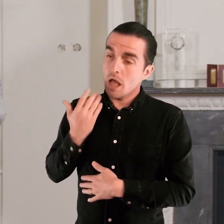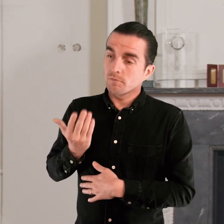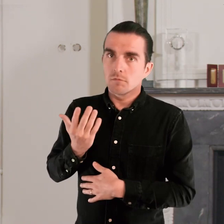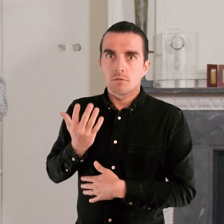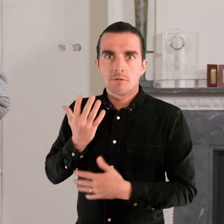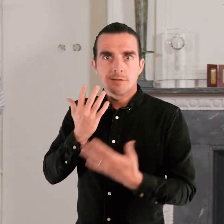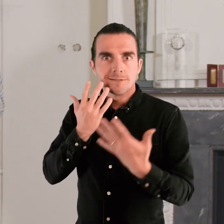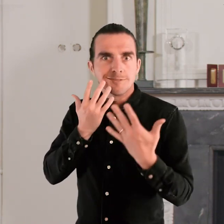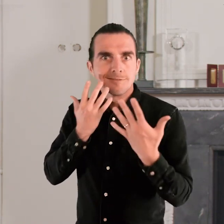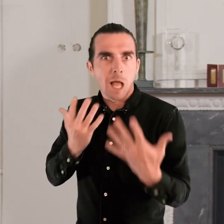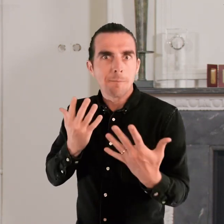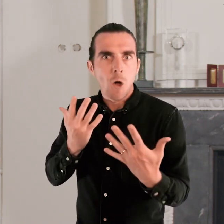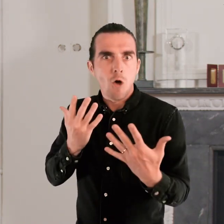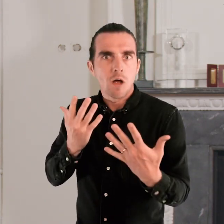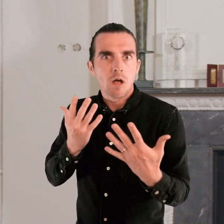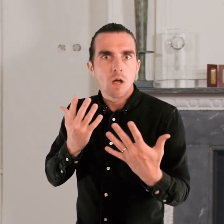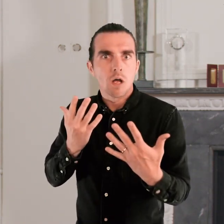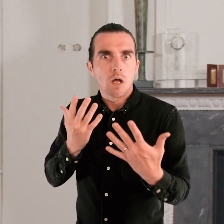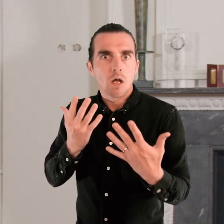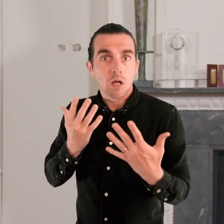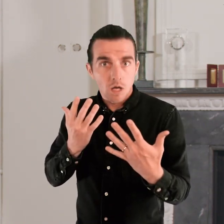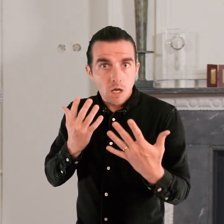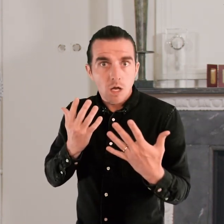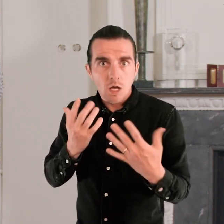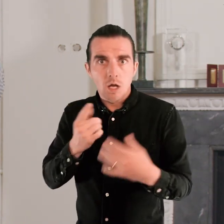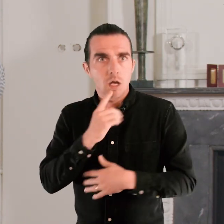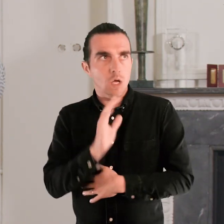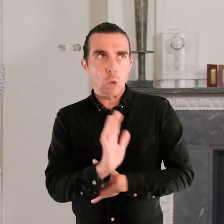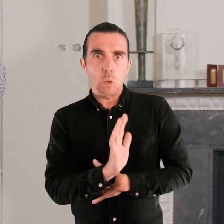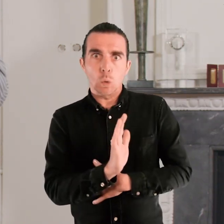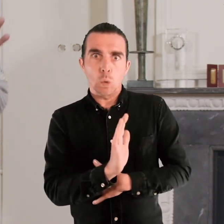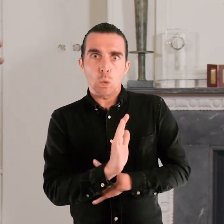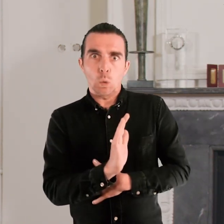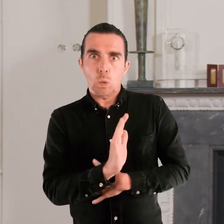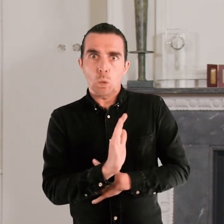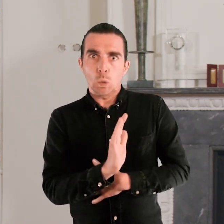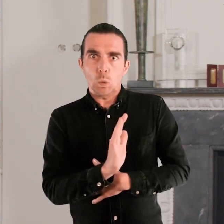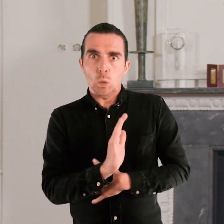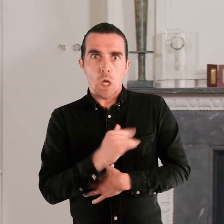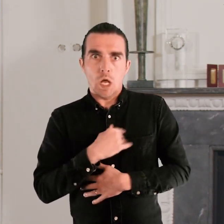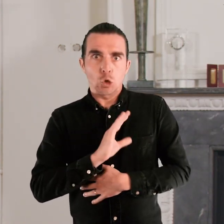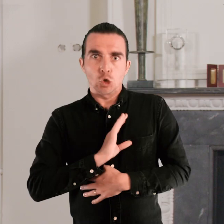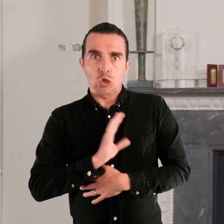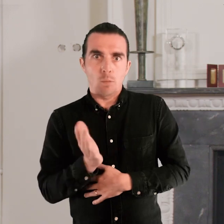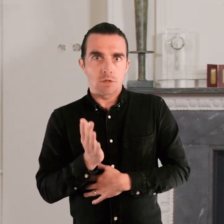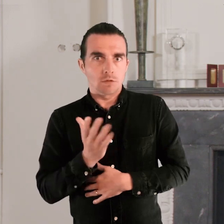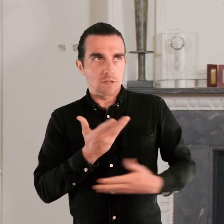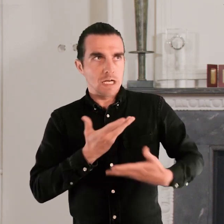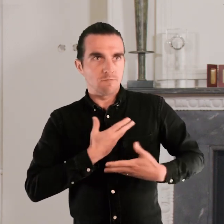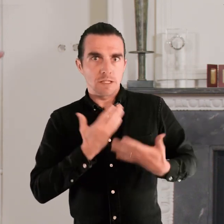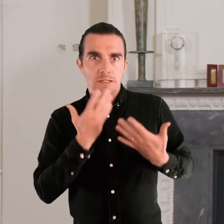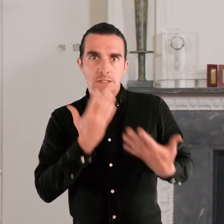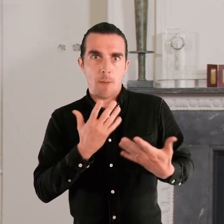Oh yeah, sure, I’ll give you a tenner. And Doolittle says, no, no, no, no, no, don’t give me a tenner, Governor.